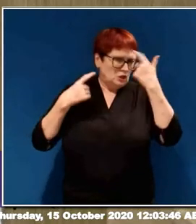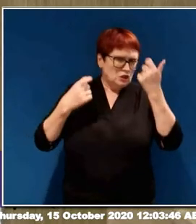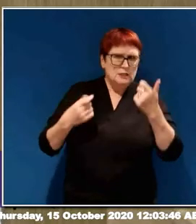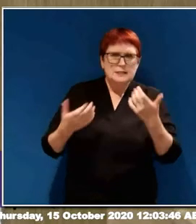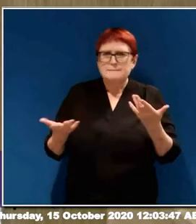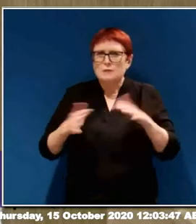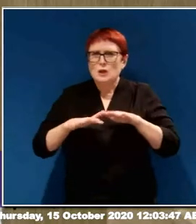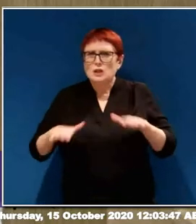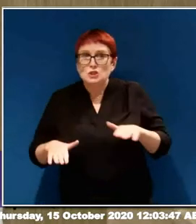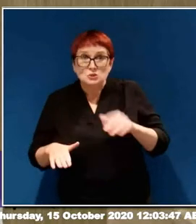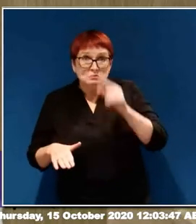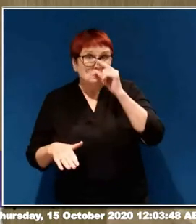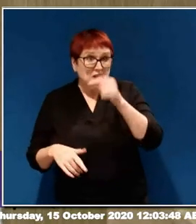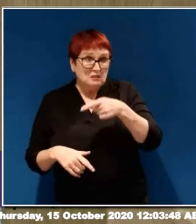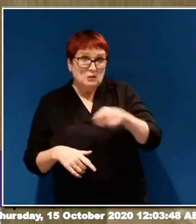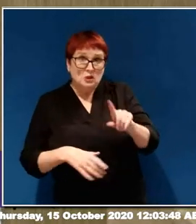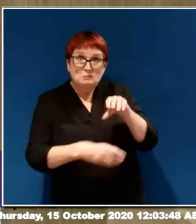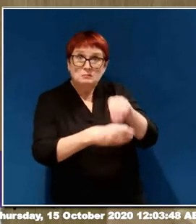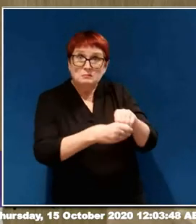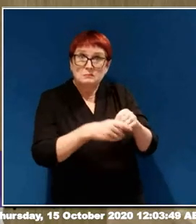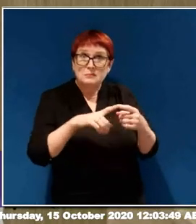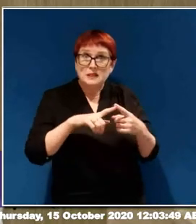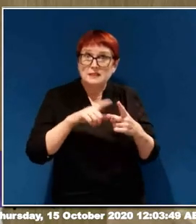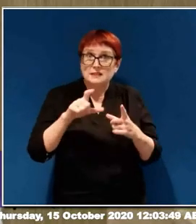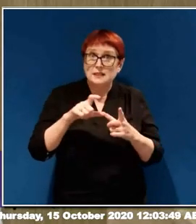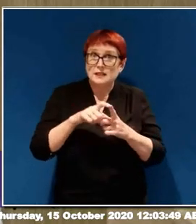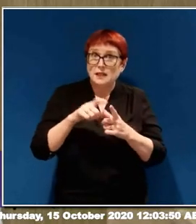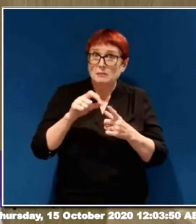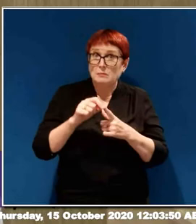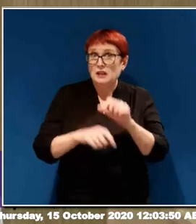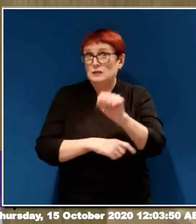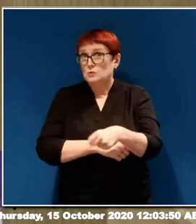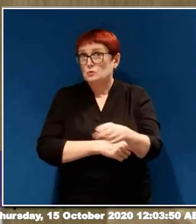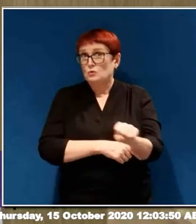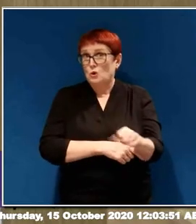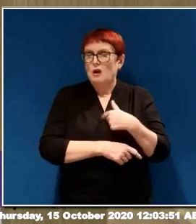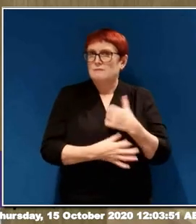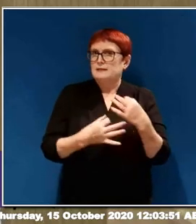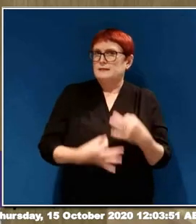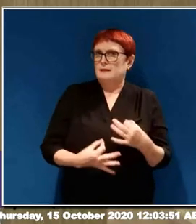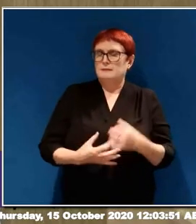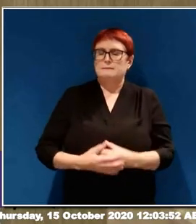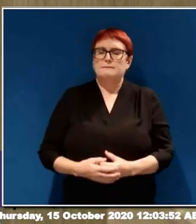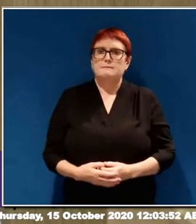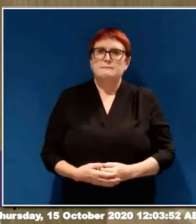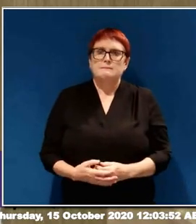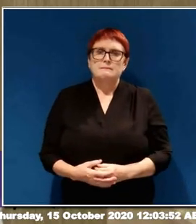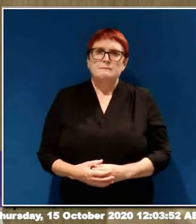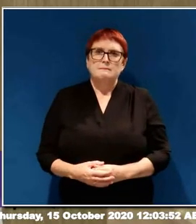childhood programs, and there are quite a lot of applications that come in.